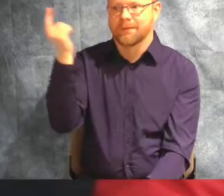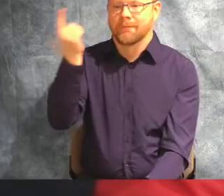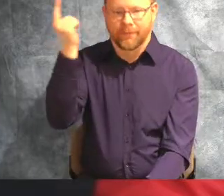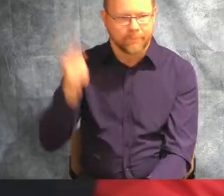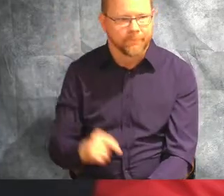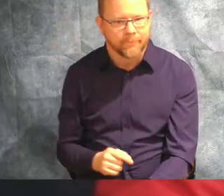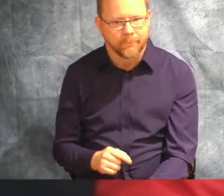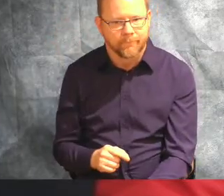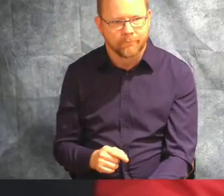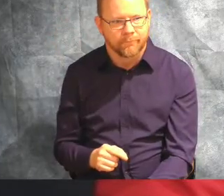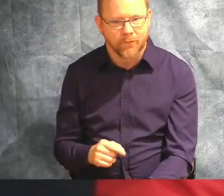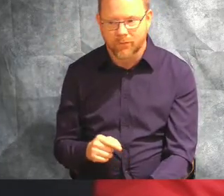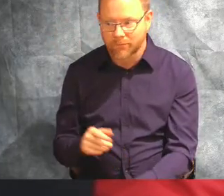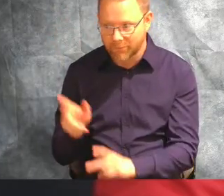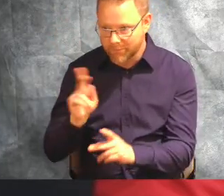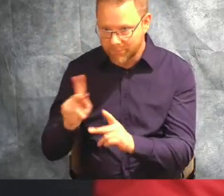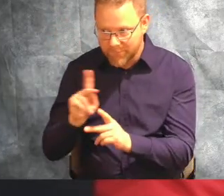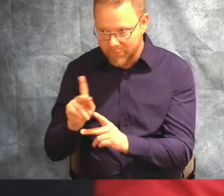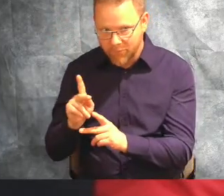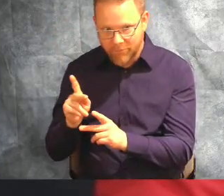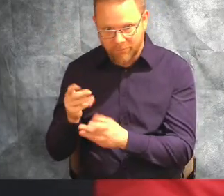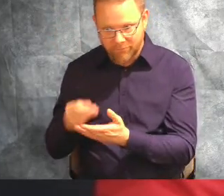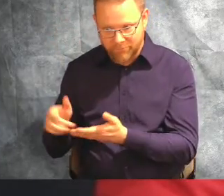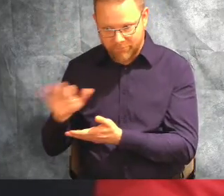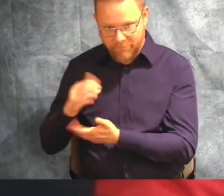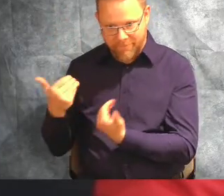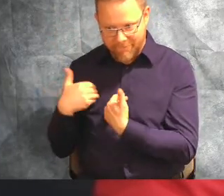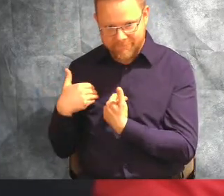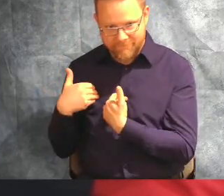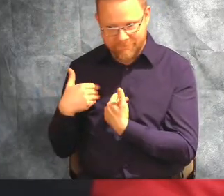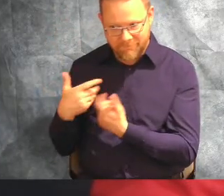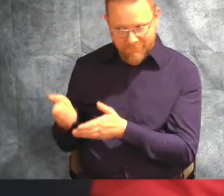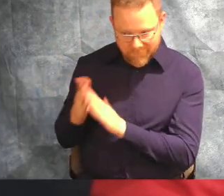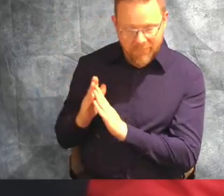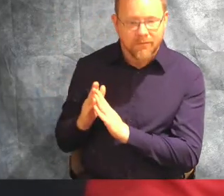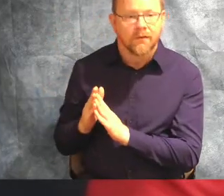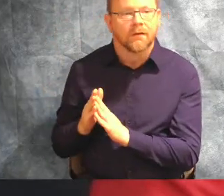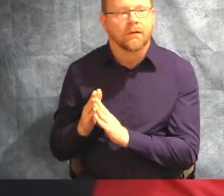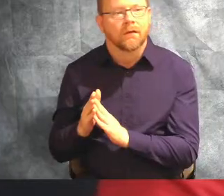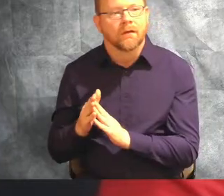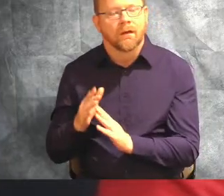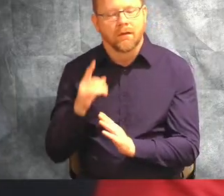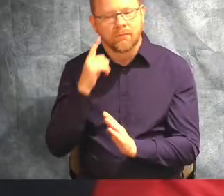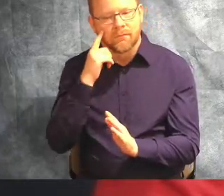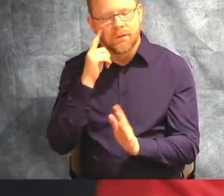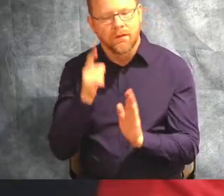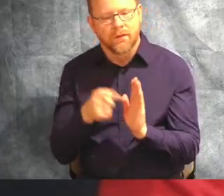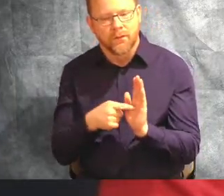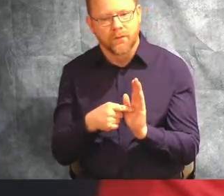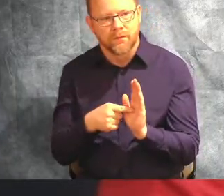on the carpet about this. I know that, you know, I saw when they had this situation over there,